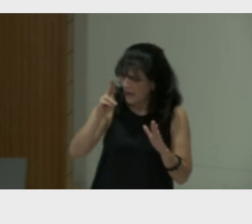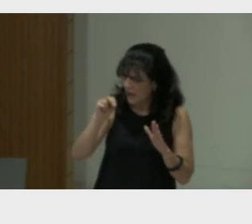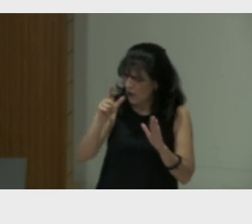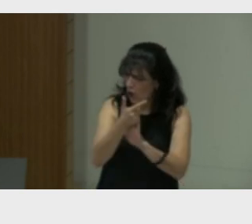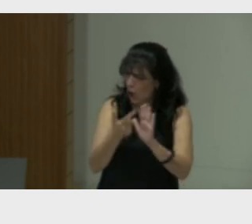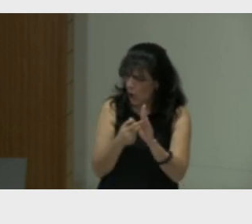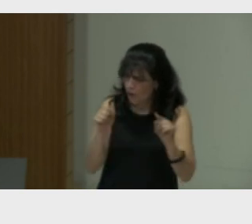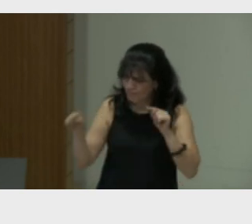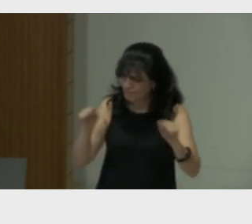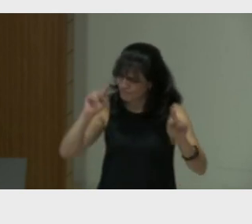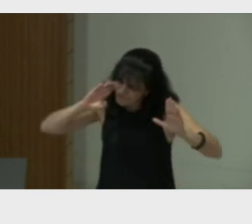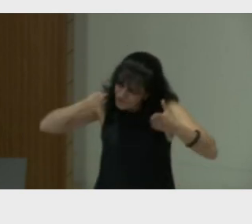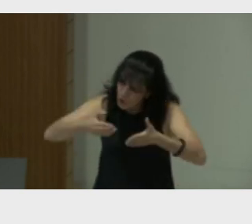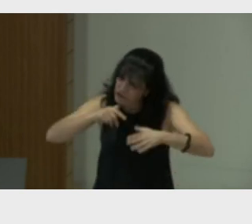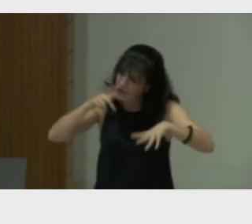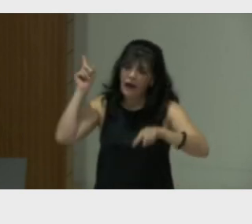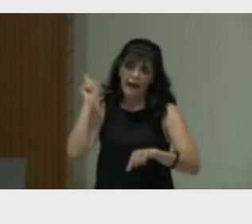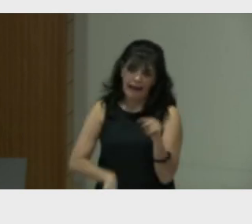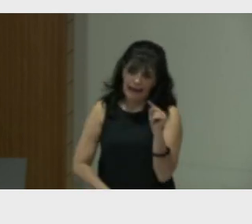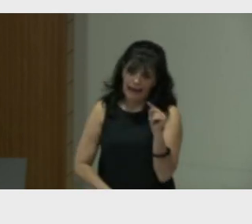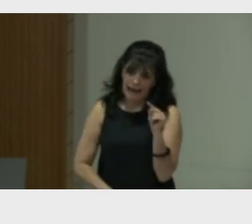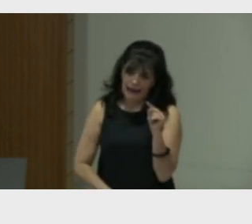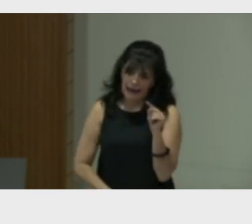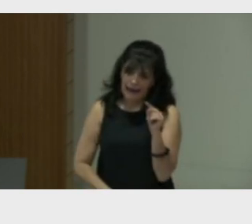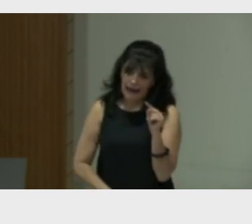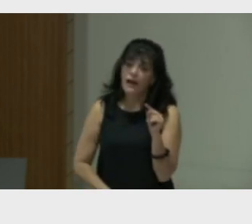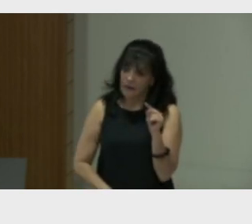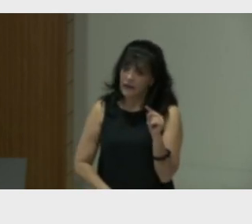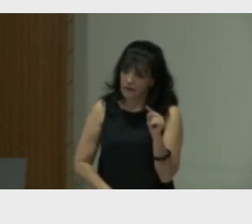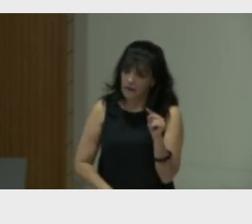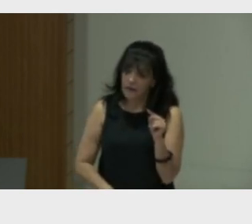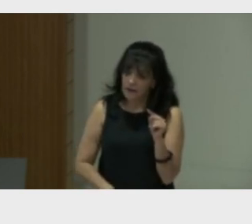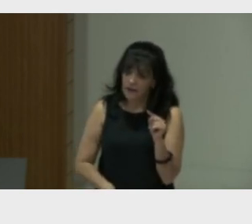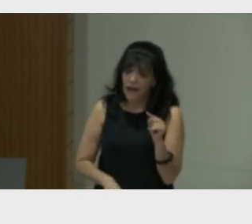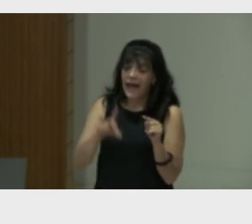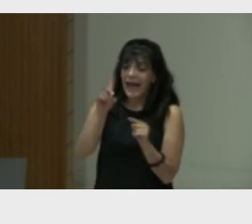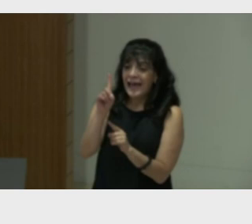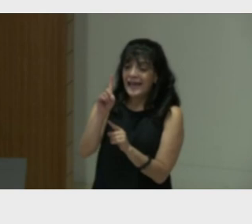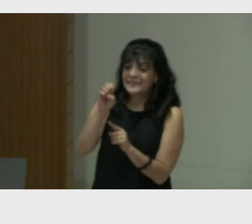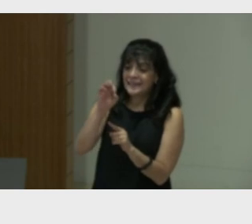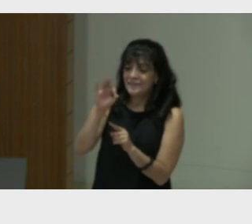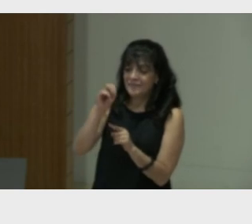As Sheila said, "What we can't do." Indeed, while deficiency is a word laden with judgment,